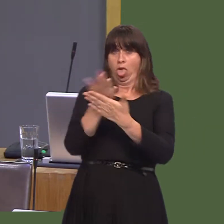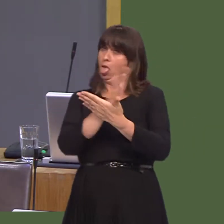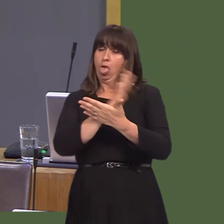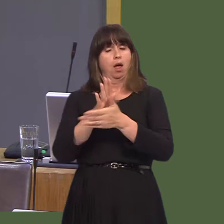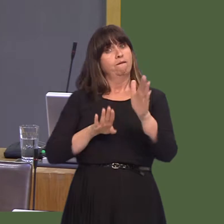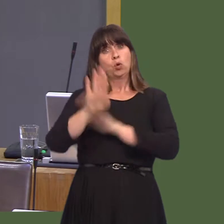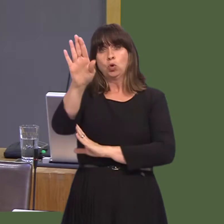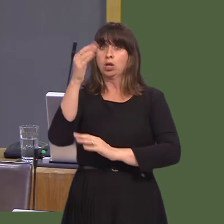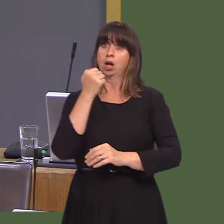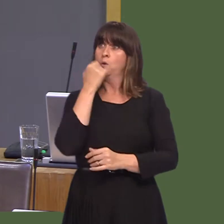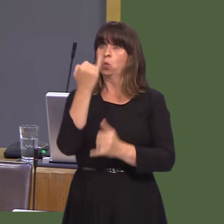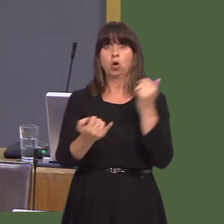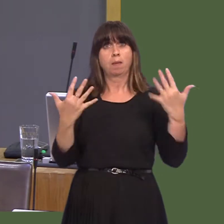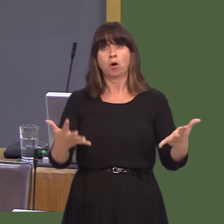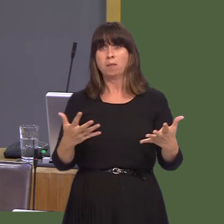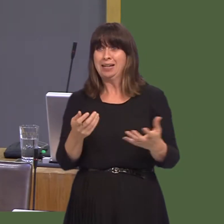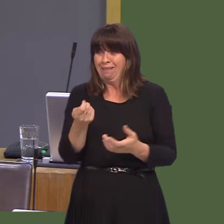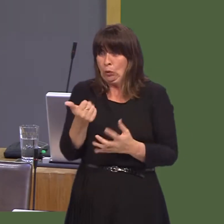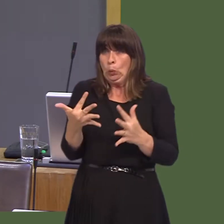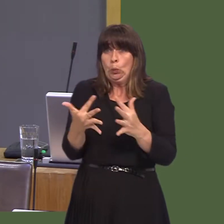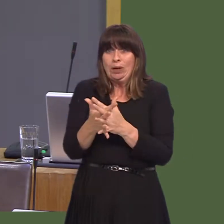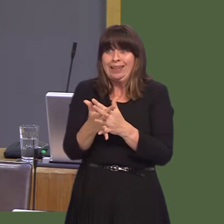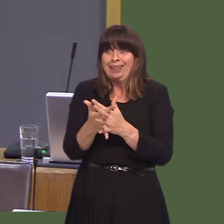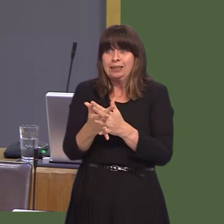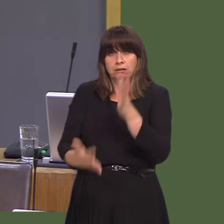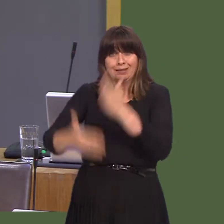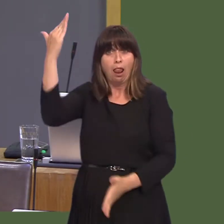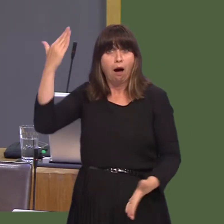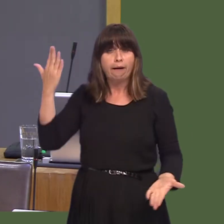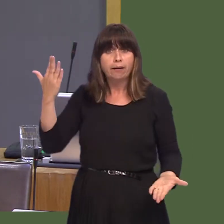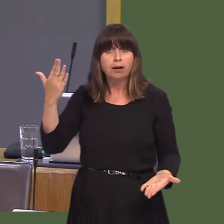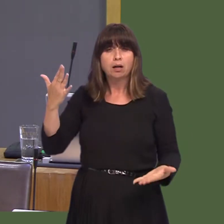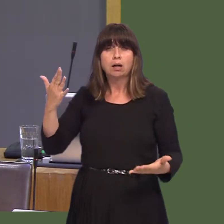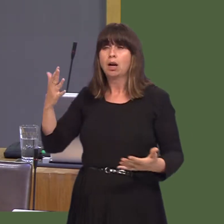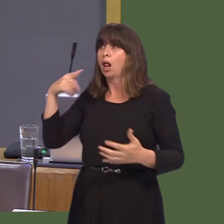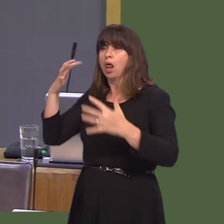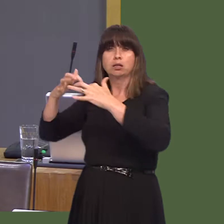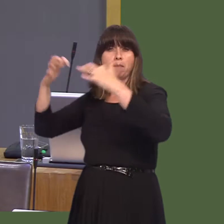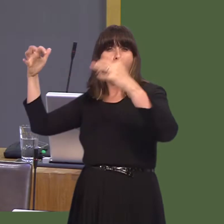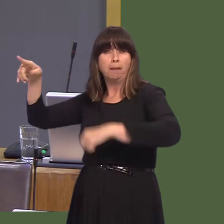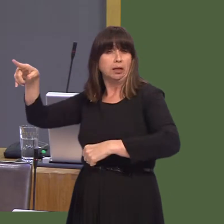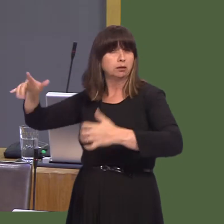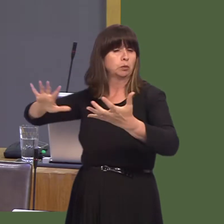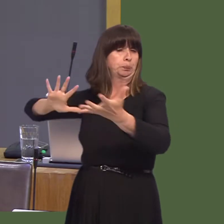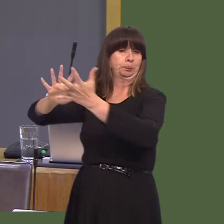With just weeks of negotiating time left, and Westminster in more chaos than ever, why